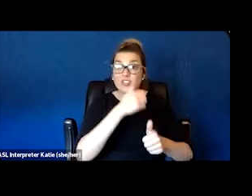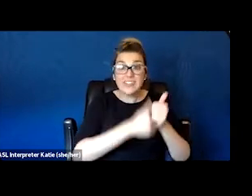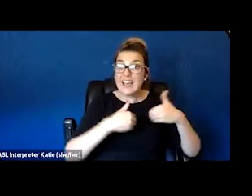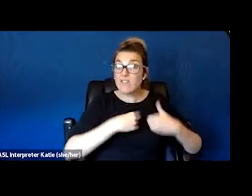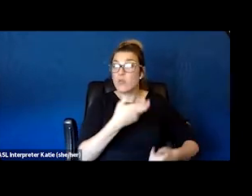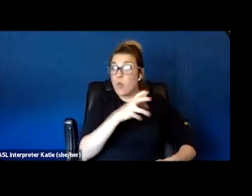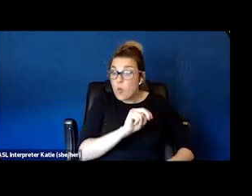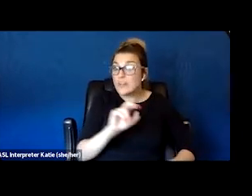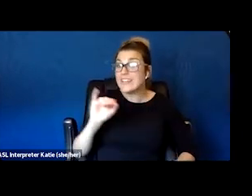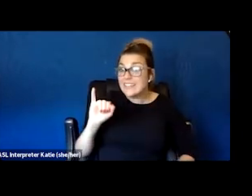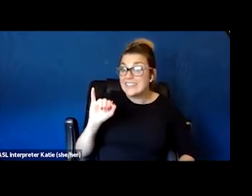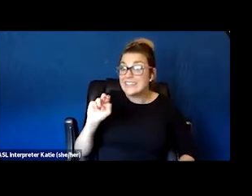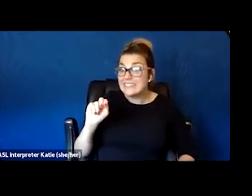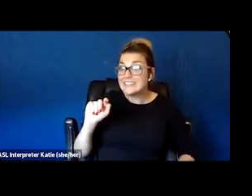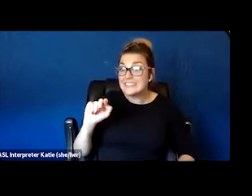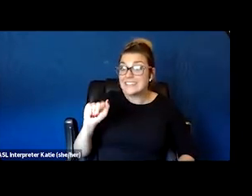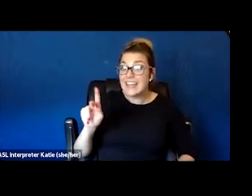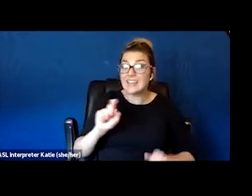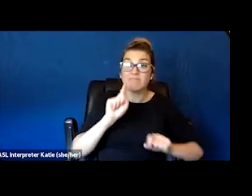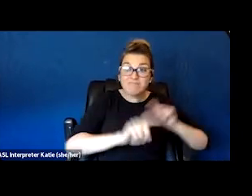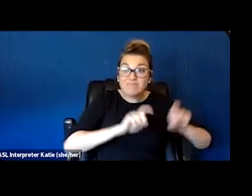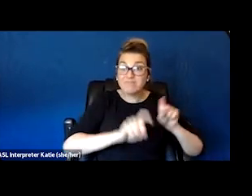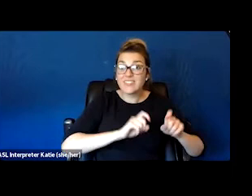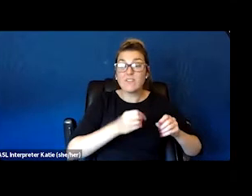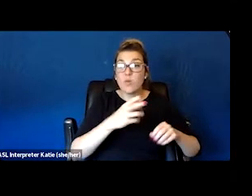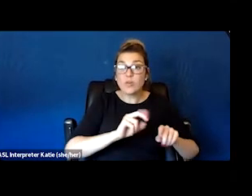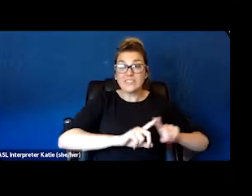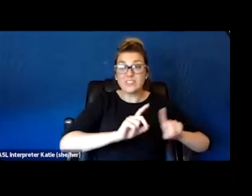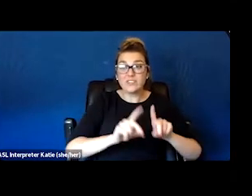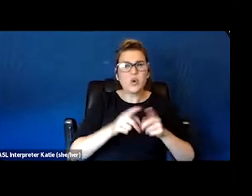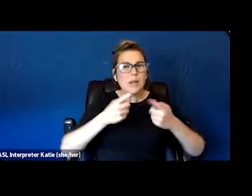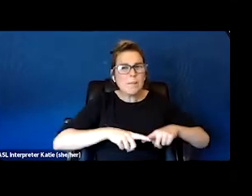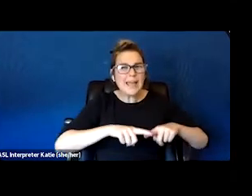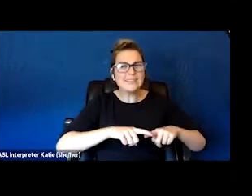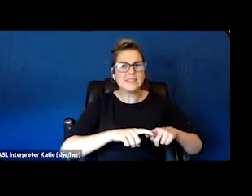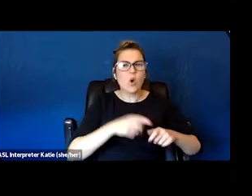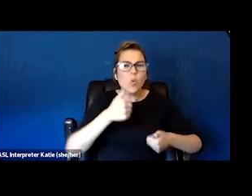for folks to connect to resources, kind of depending on which programs they connected with, different eligibility rules,